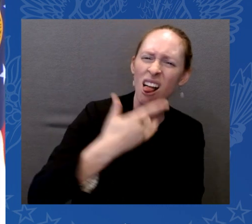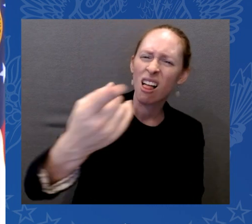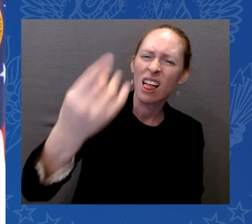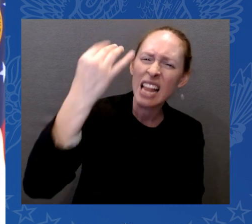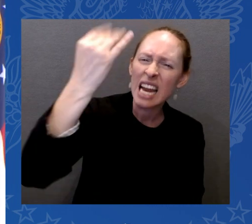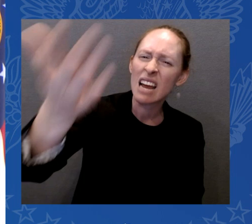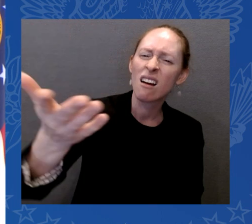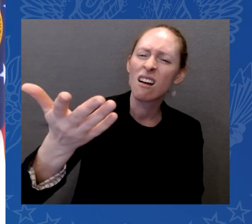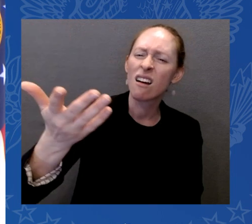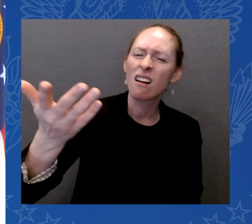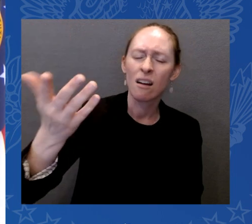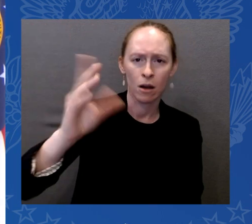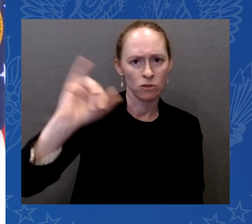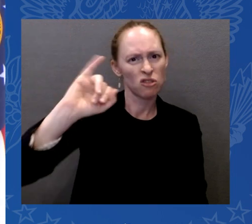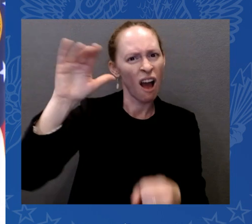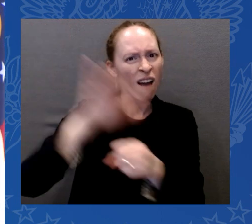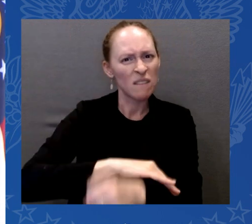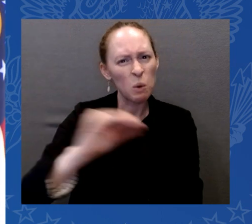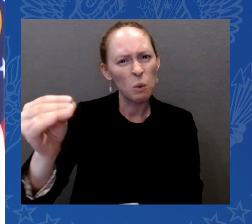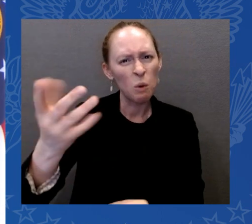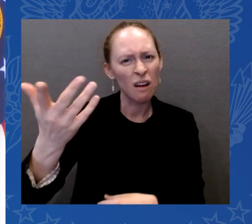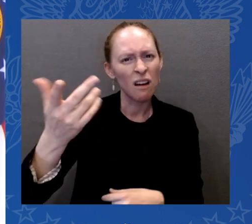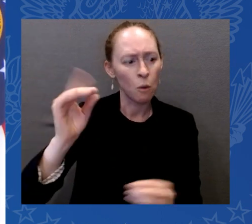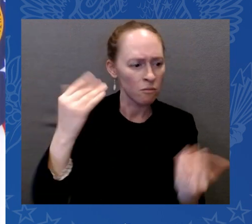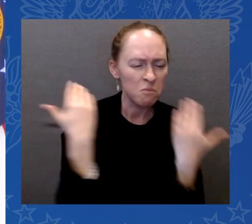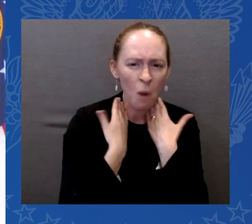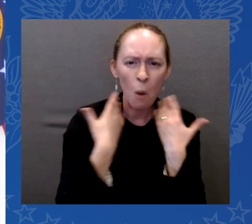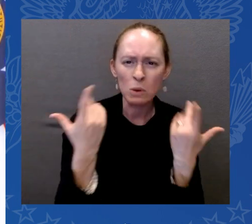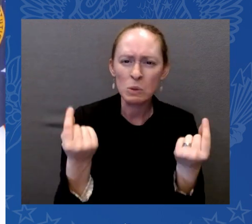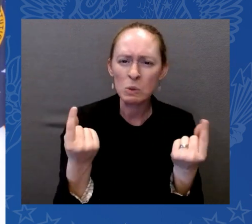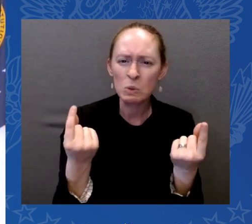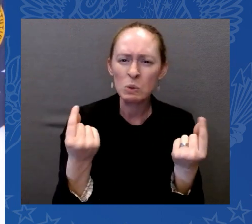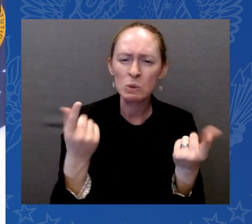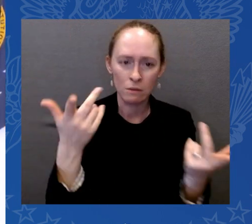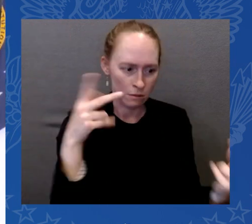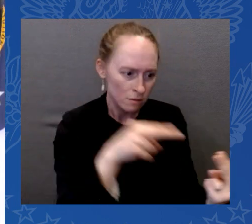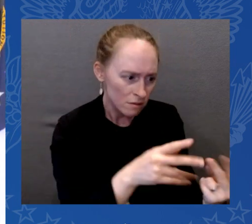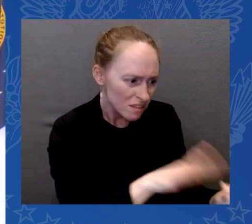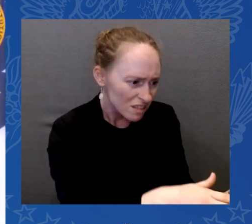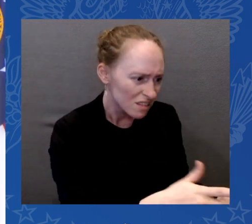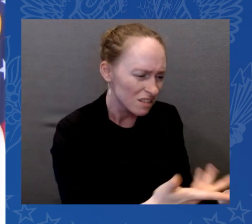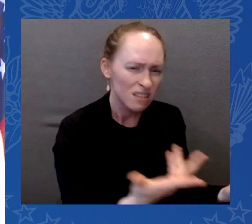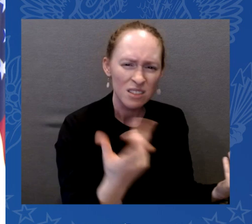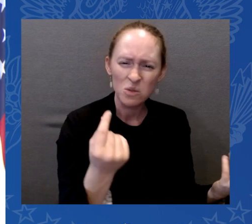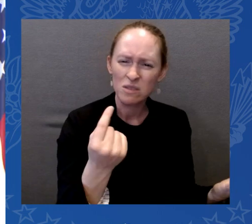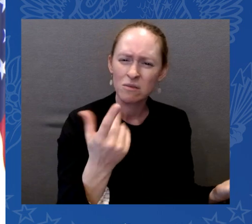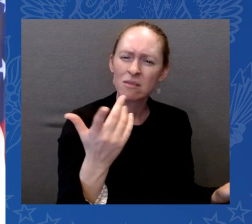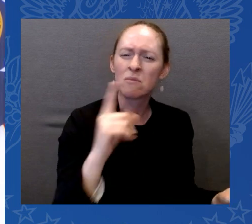and didn't have the money. It's wrong. It's not who we are. And we're going to fix that, too.